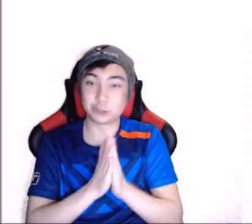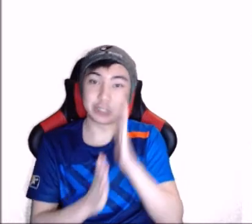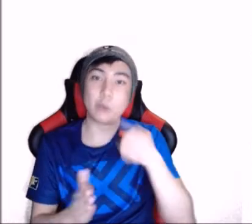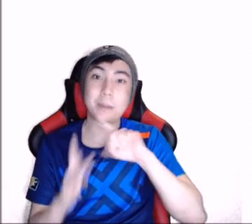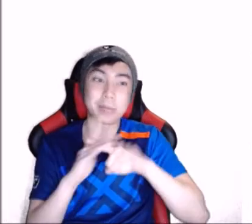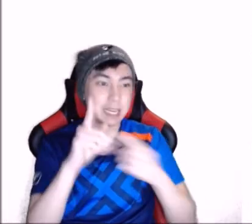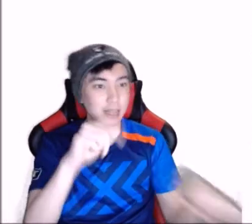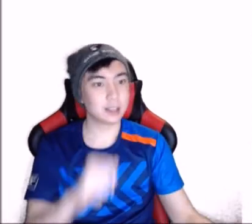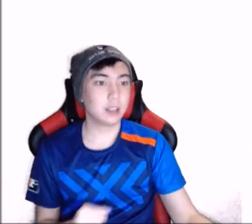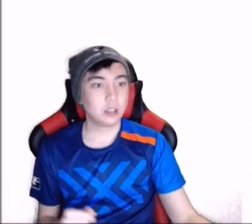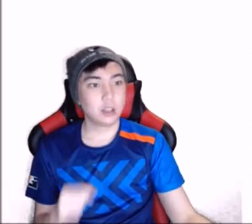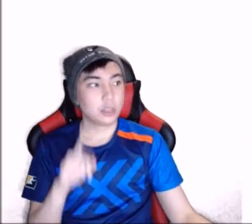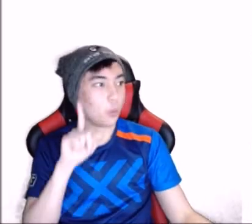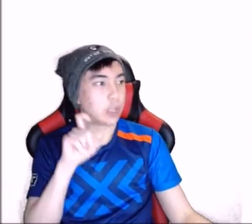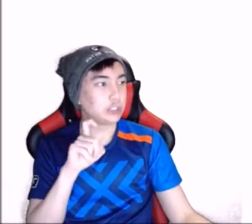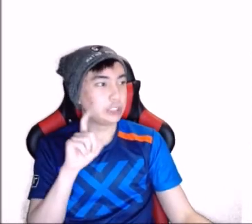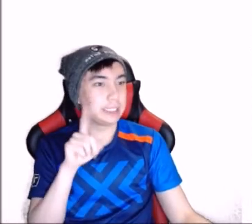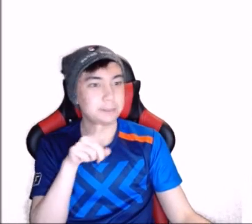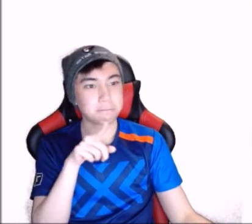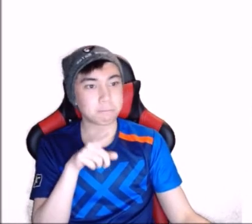Shall we begin? The question...